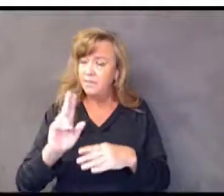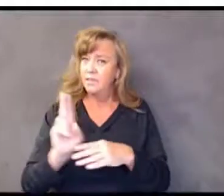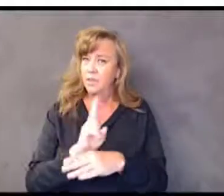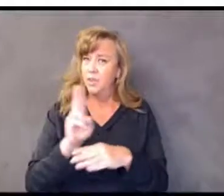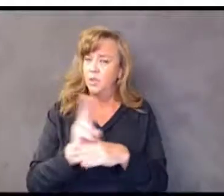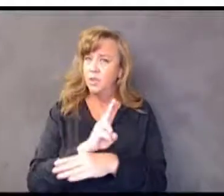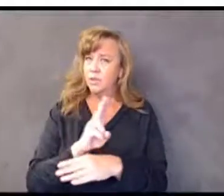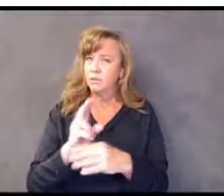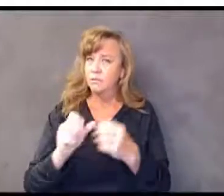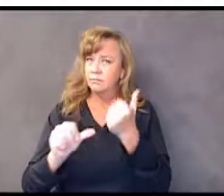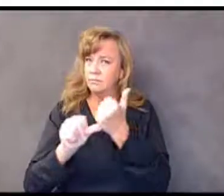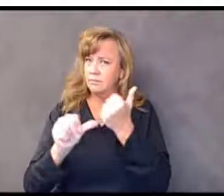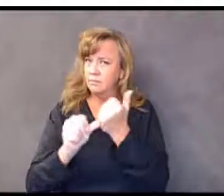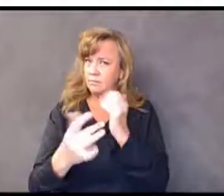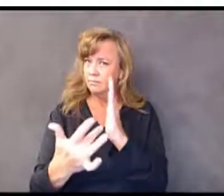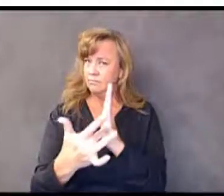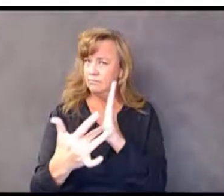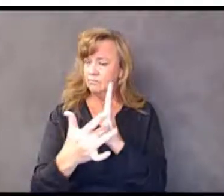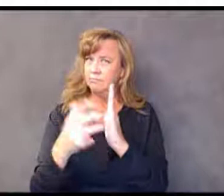equipment, or any other supports.